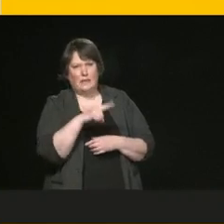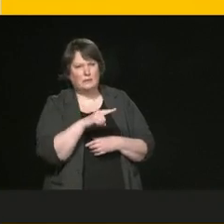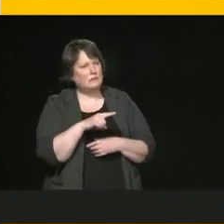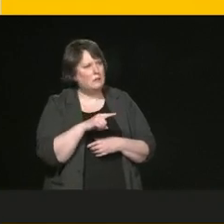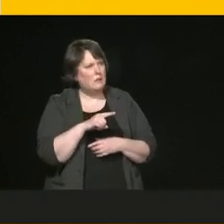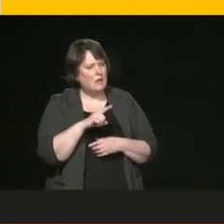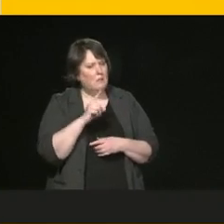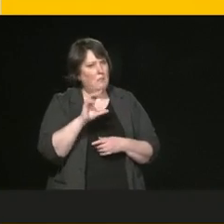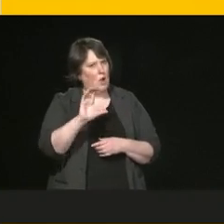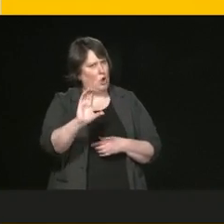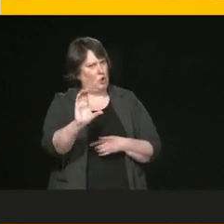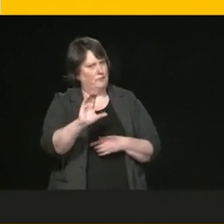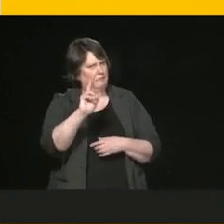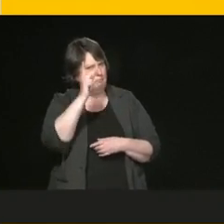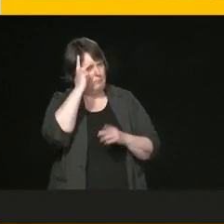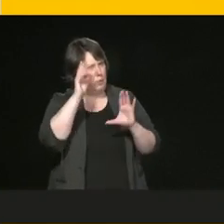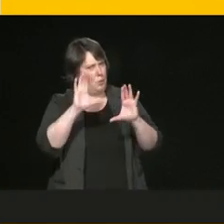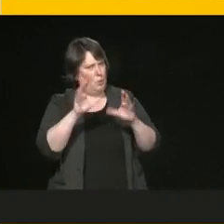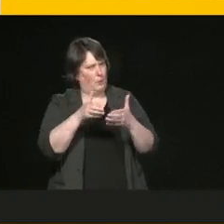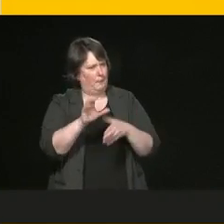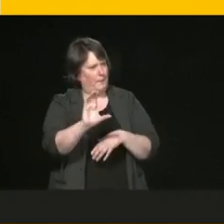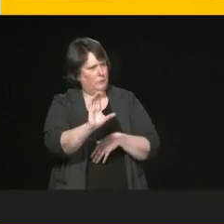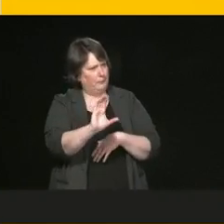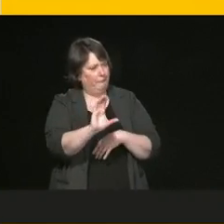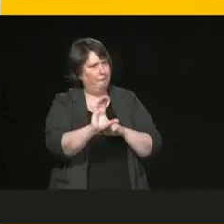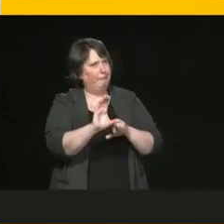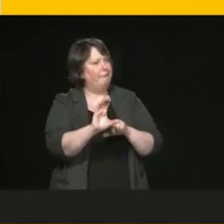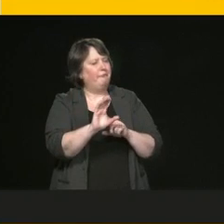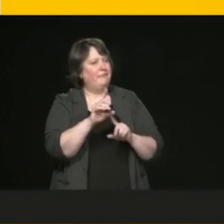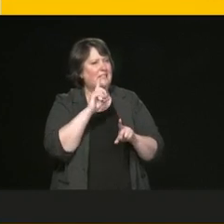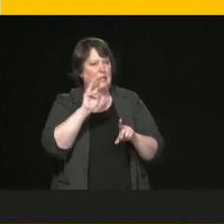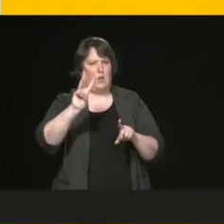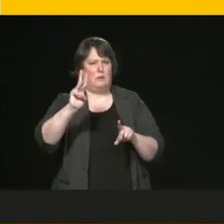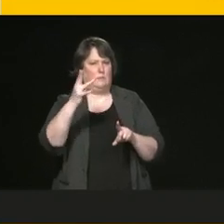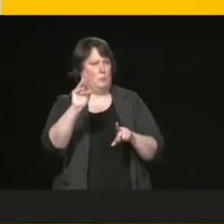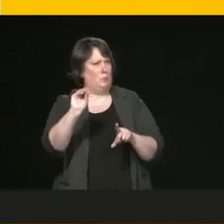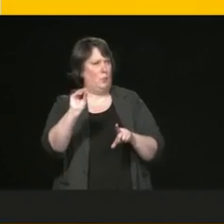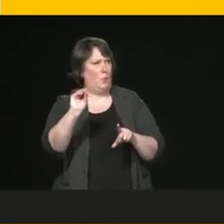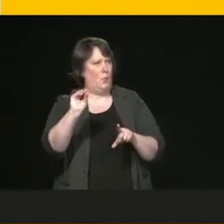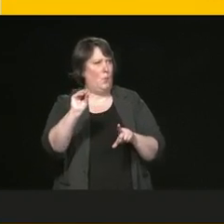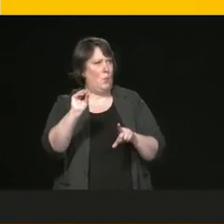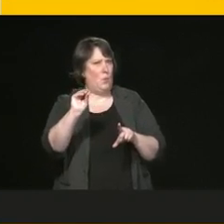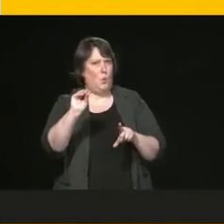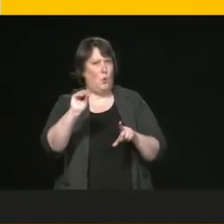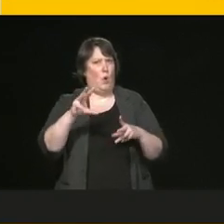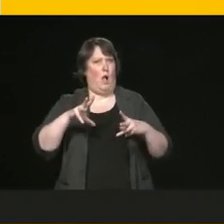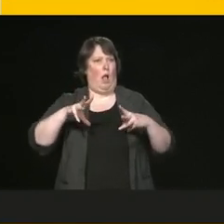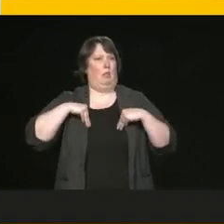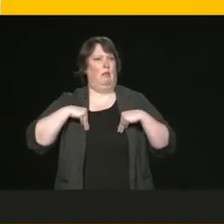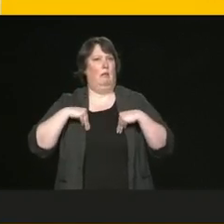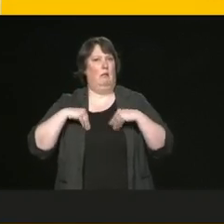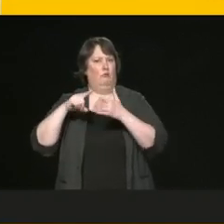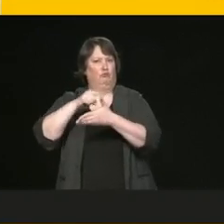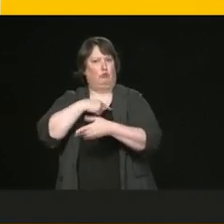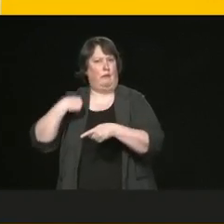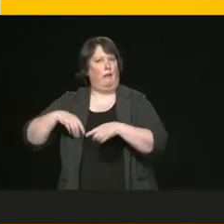Reporter: TOM PERRY WITH CBC NEWS. THE CONSERVATIVES AND OTHERS HAVE RAISED CONCERNS THAT THE